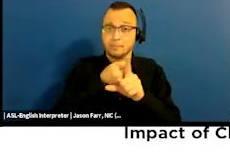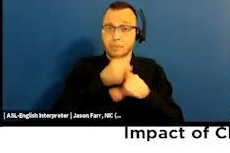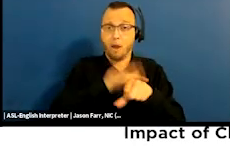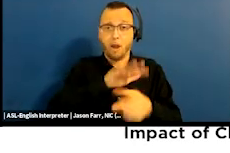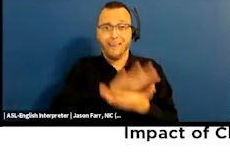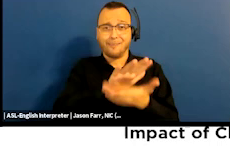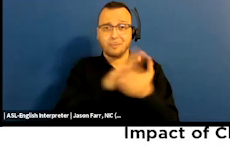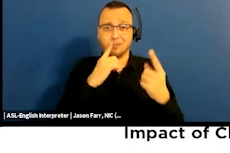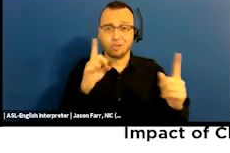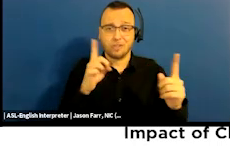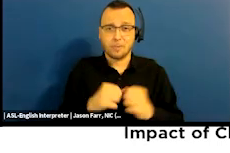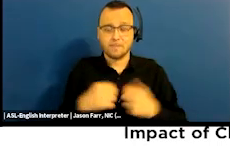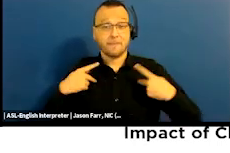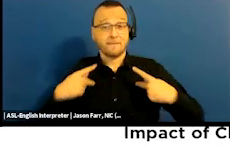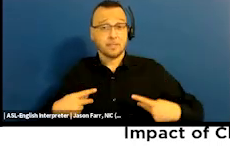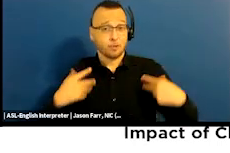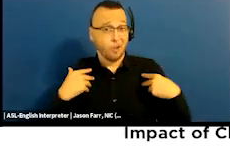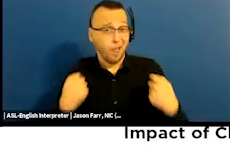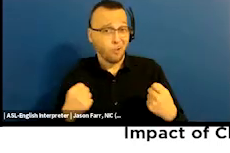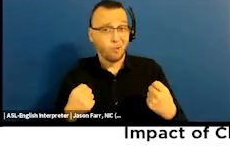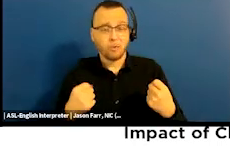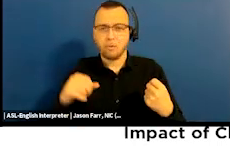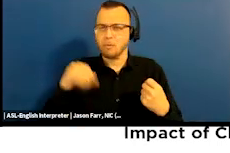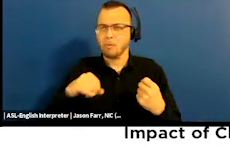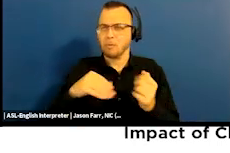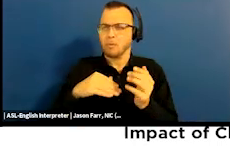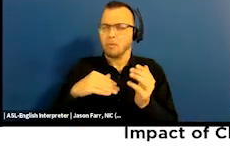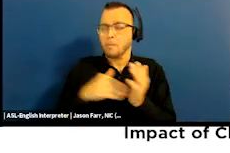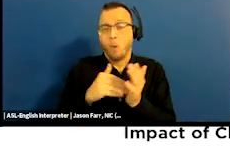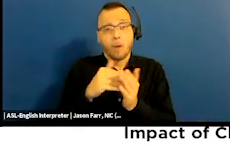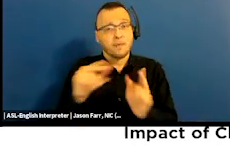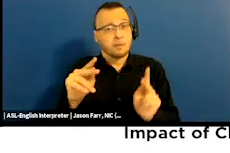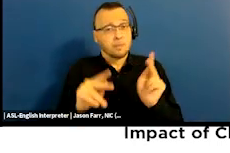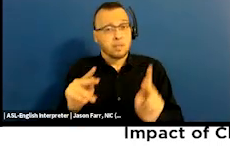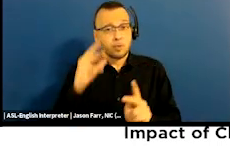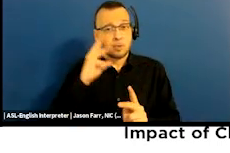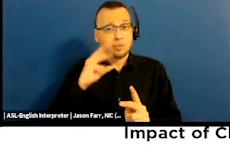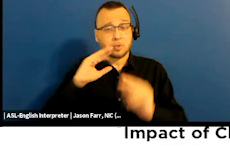Are they able to problem solve effectively? We often see, well, language delays